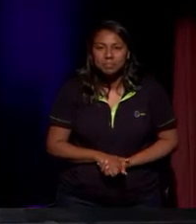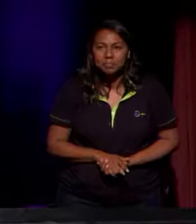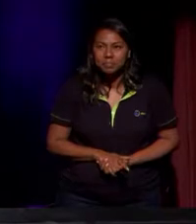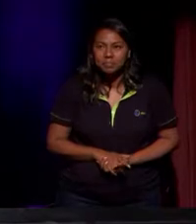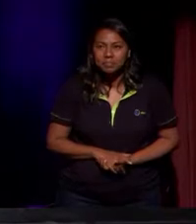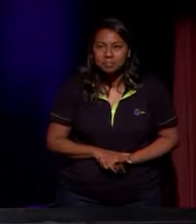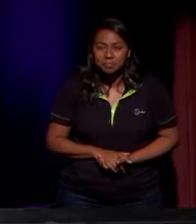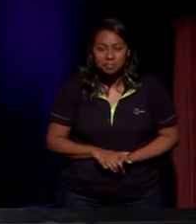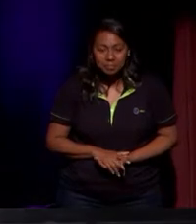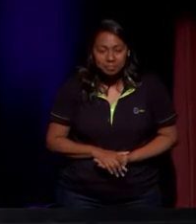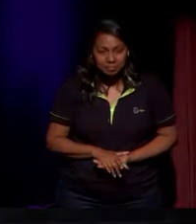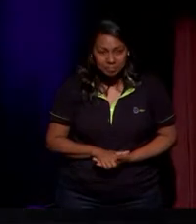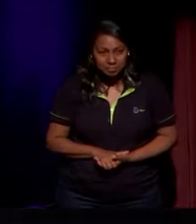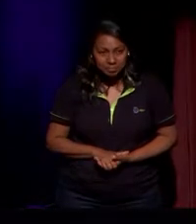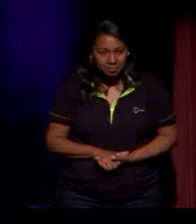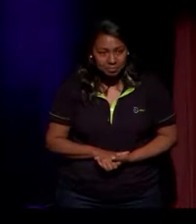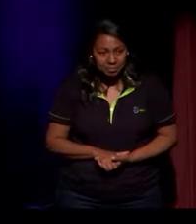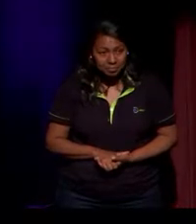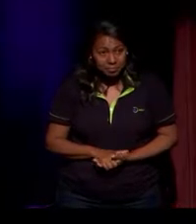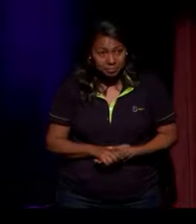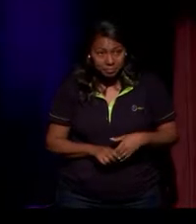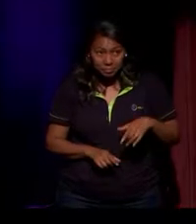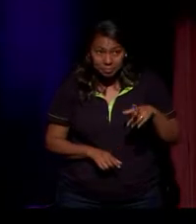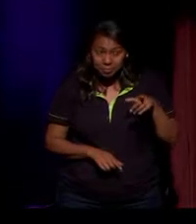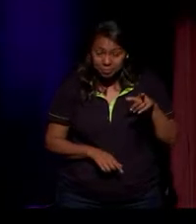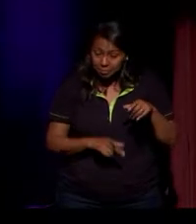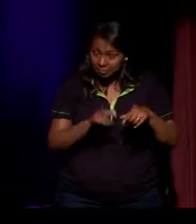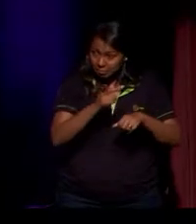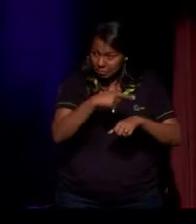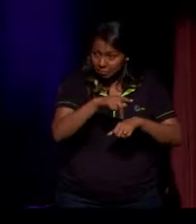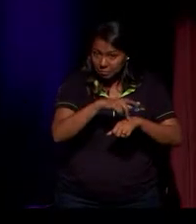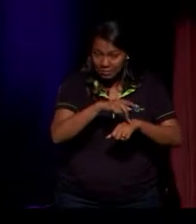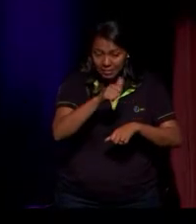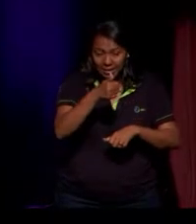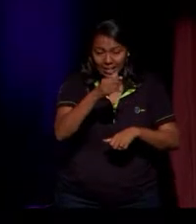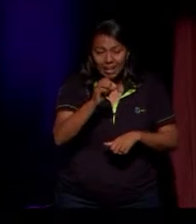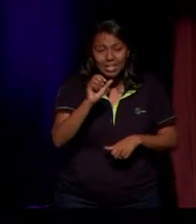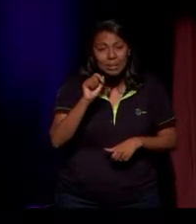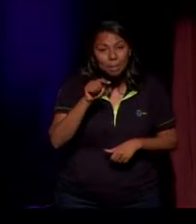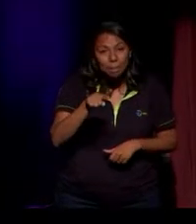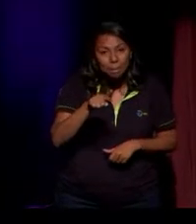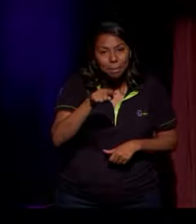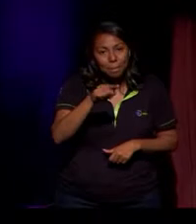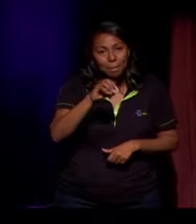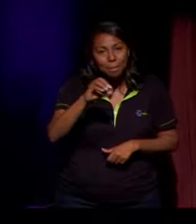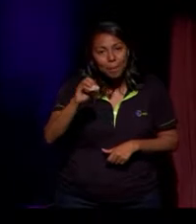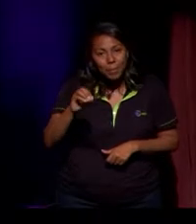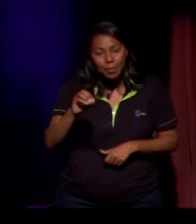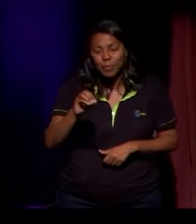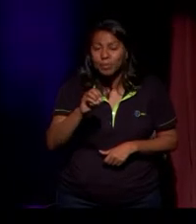So I'm going to talk about a country that has 10,400 km2,